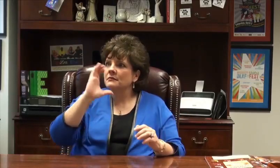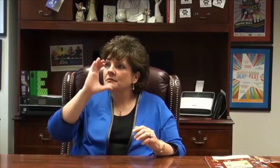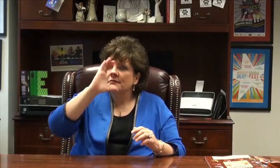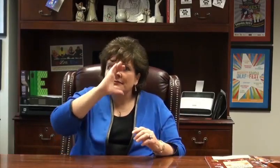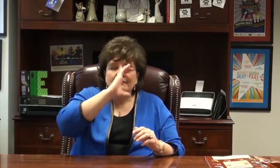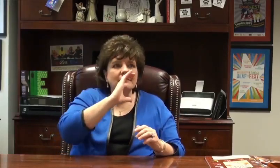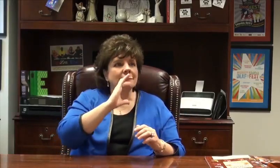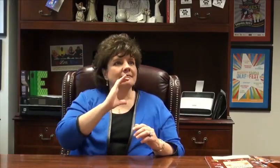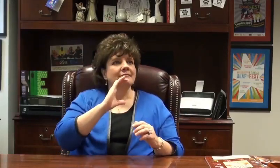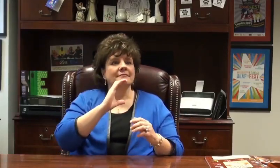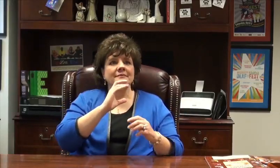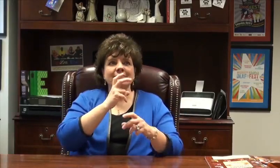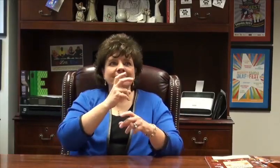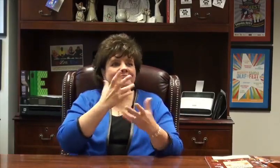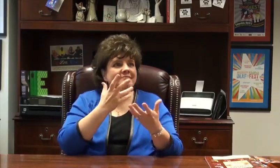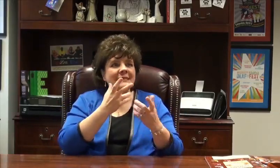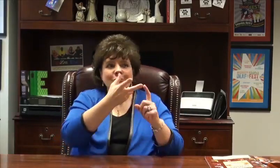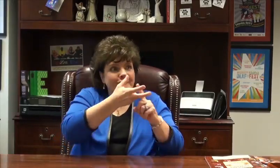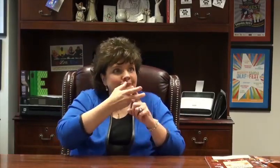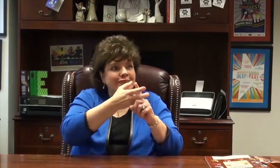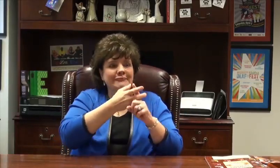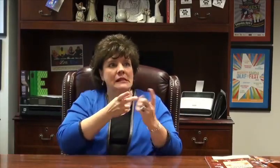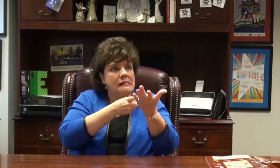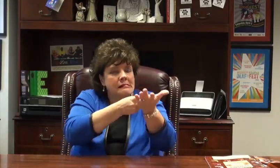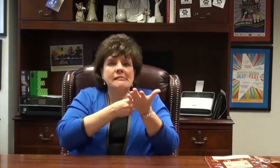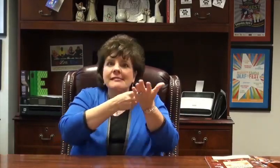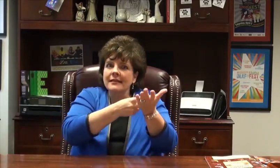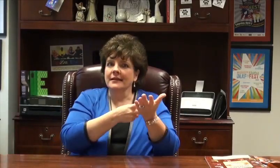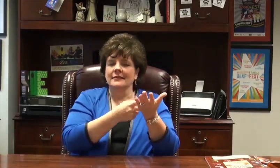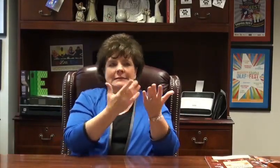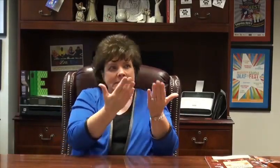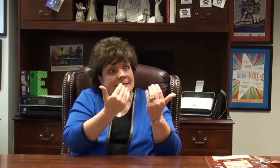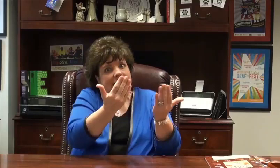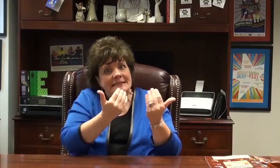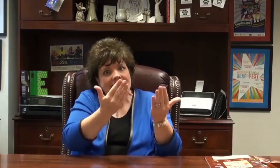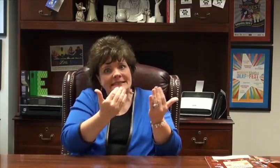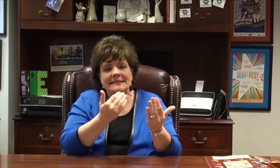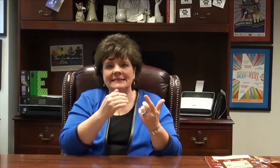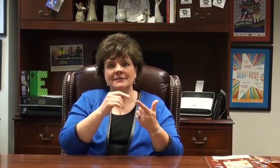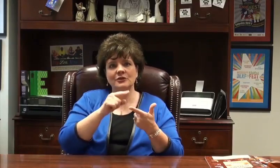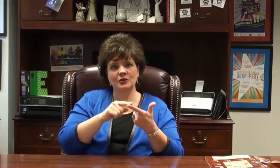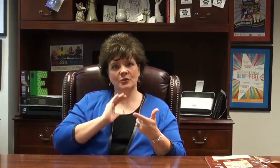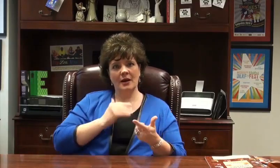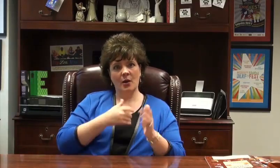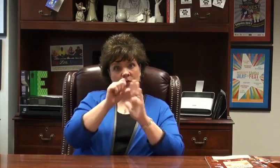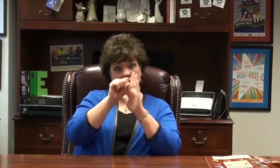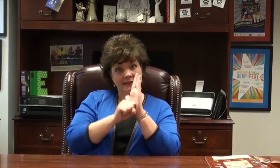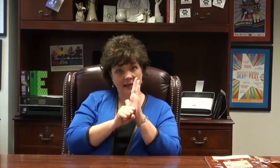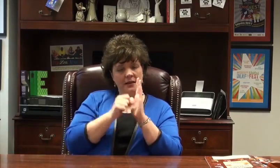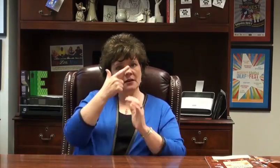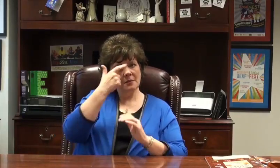We exert a lot of effort trying to convince teachers of color to come to our state